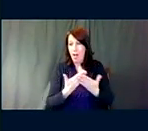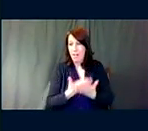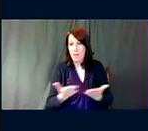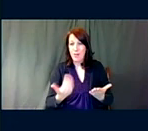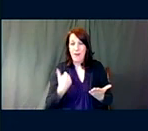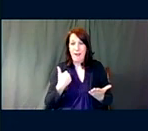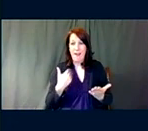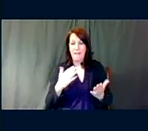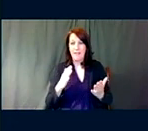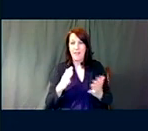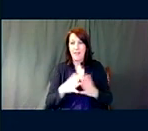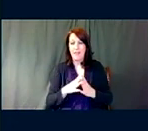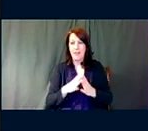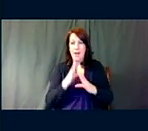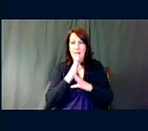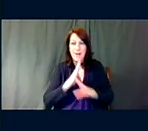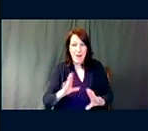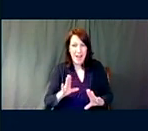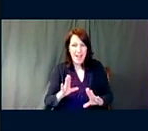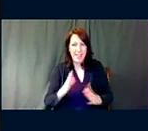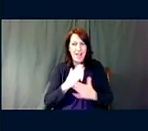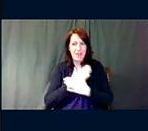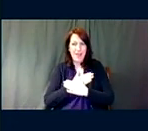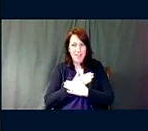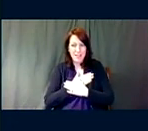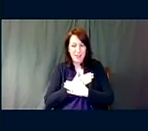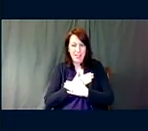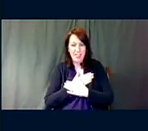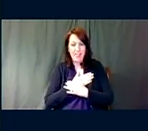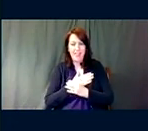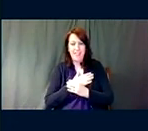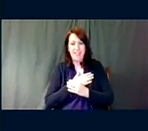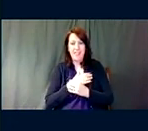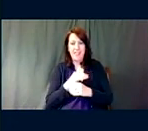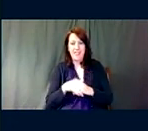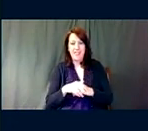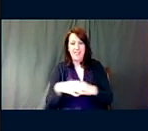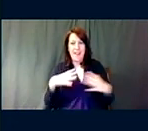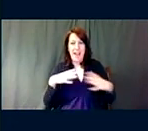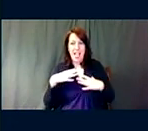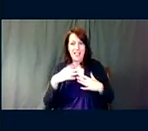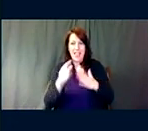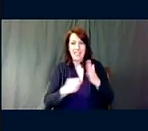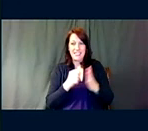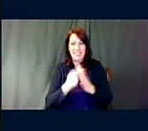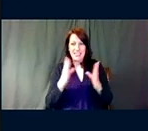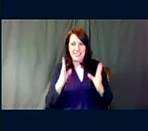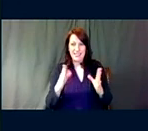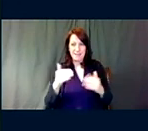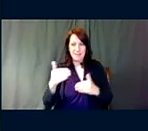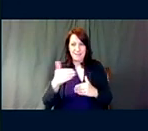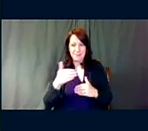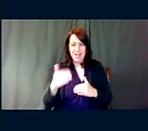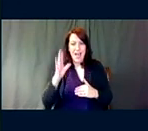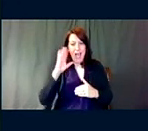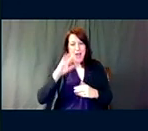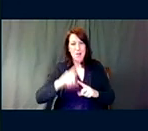HOPE ALL OF YOU HAVE A QUIET AND RESTFUL HOLIDAY SEASON COMING FORWARD.